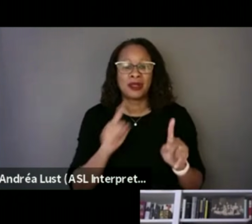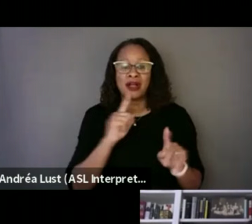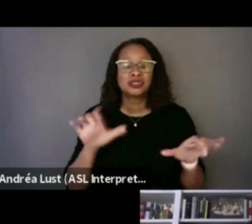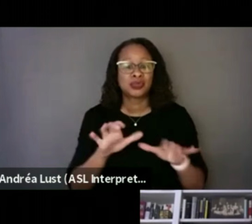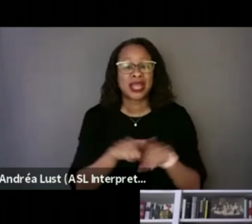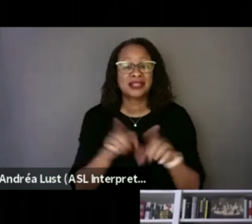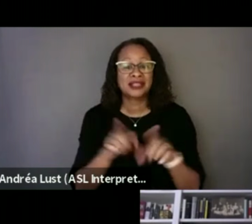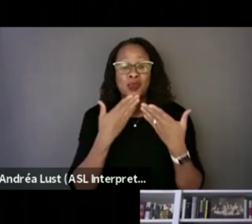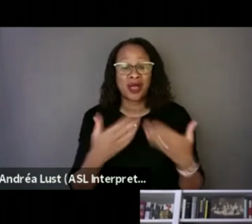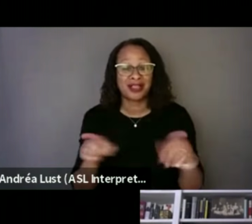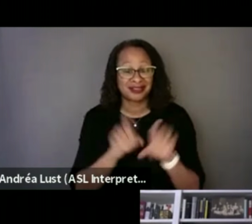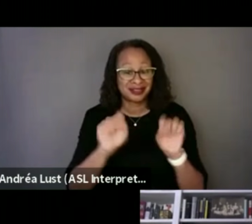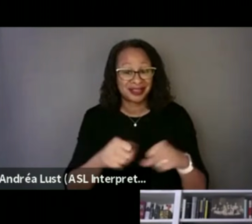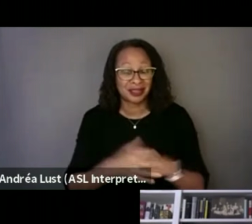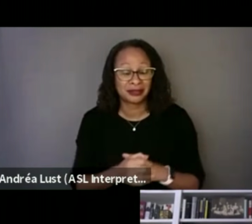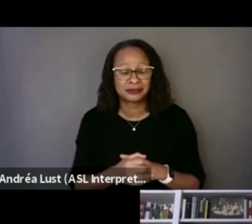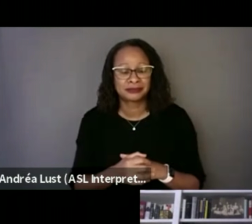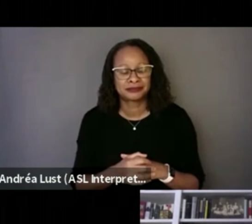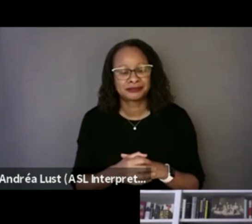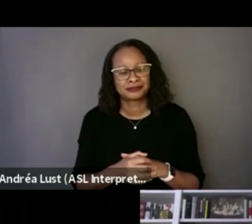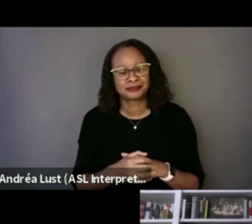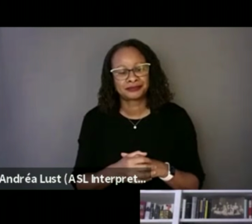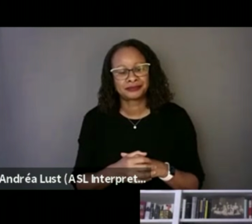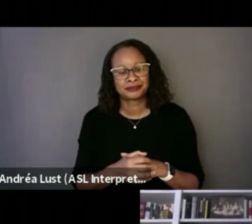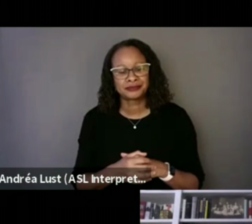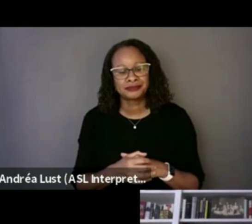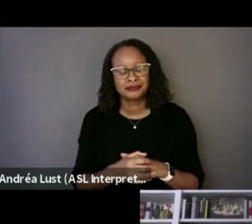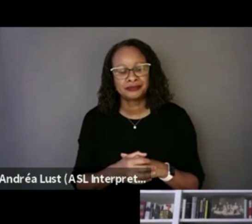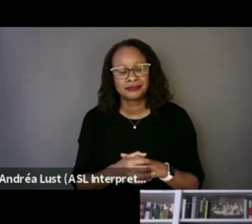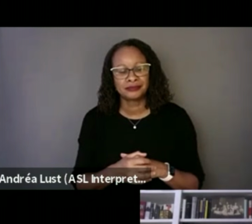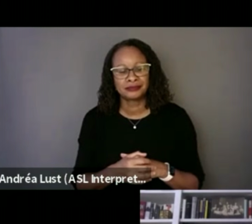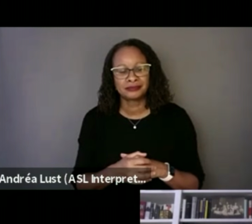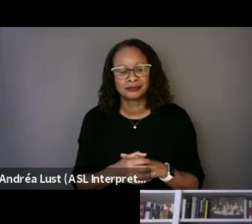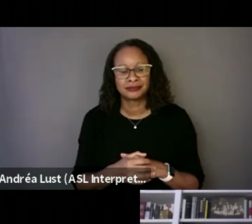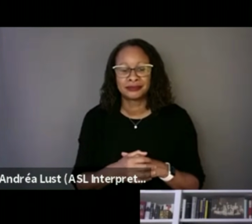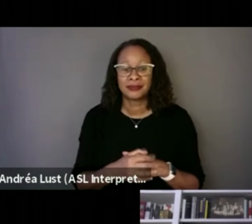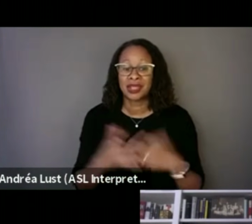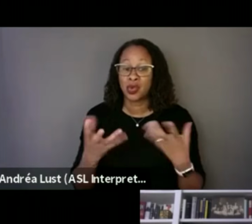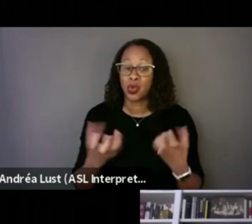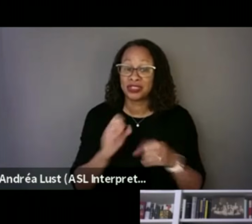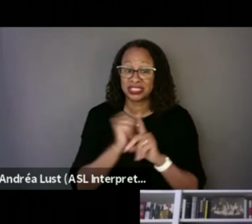But of course, what they'd really like is for the situation in Syria to be different so they could all just go back home.